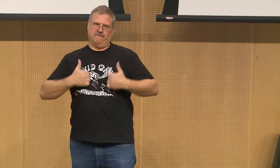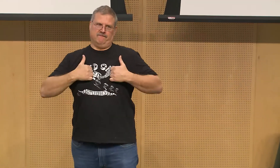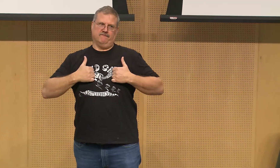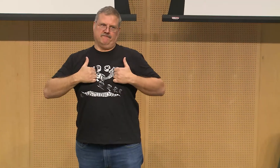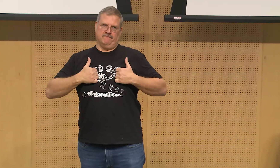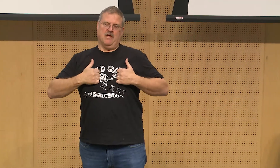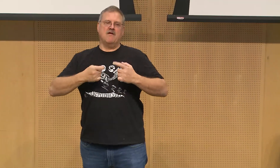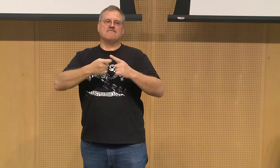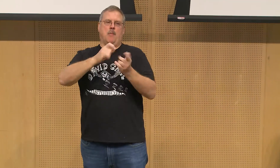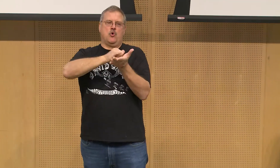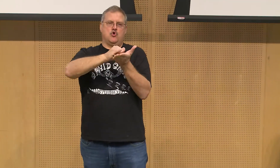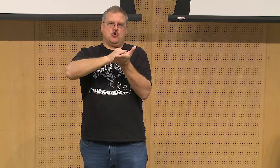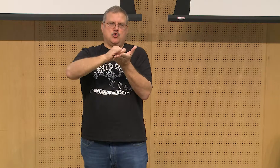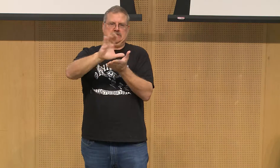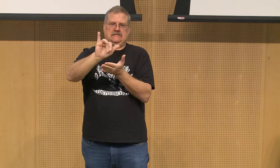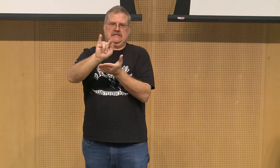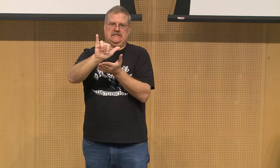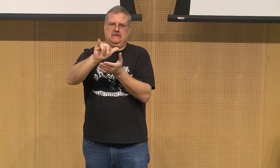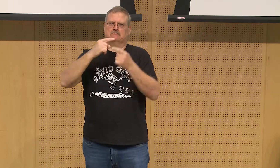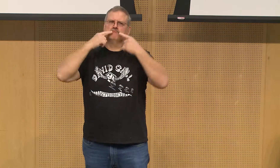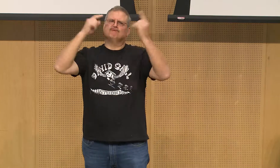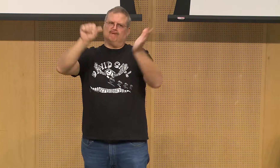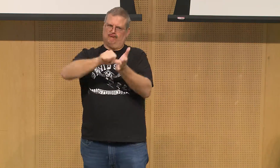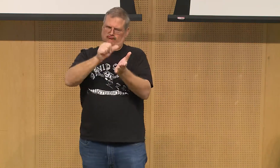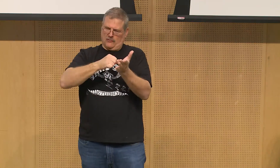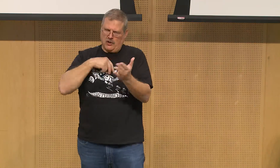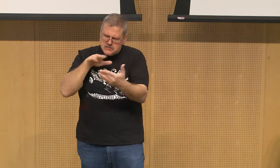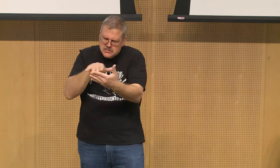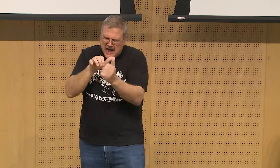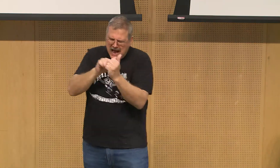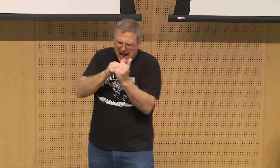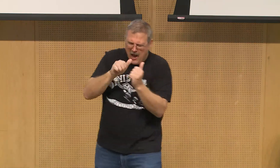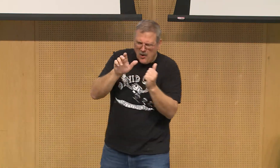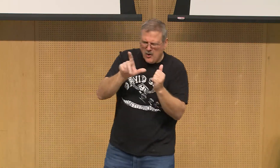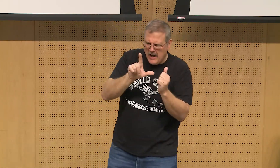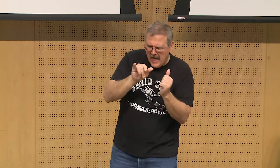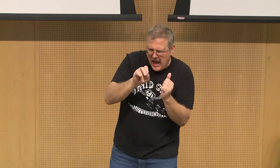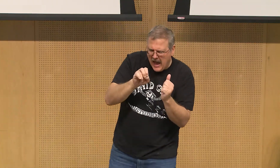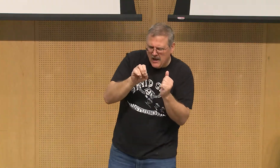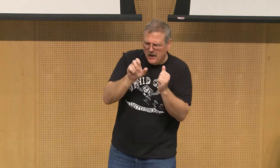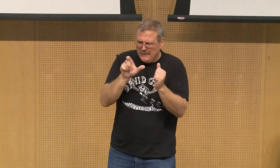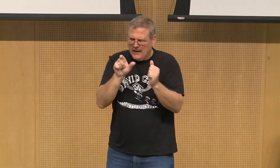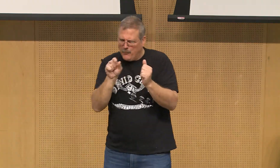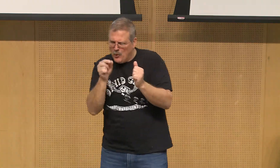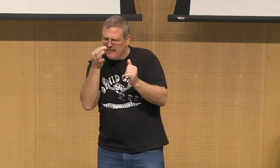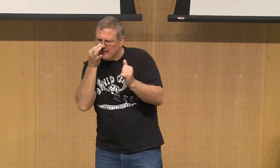and then Stephen Alcorn is still alive. He lives in New York City, very famous linocut artist.